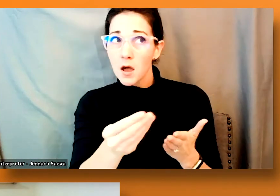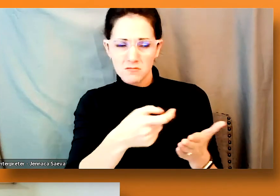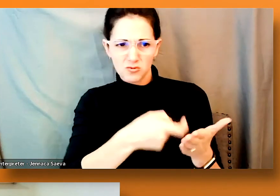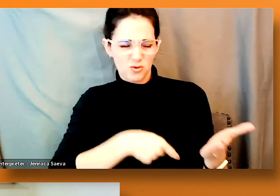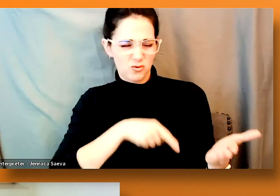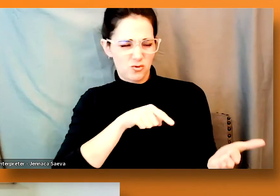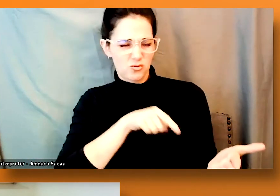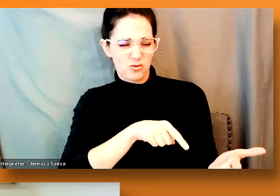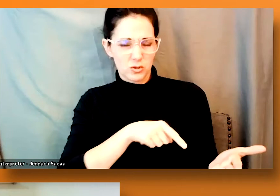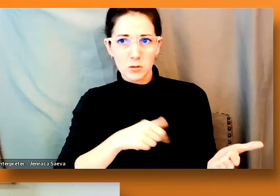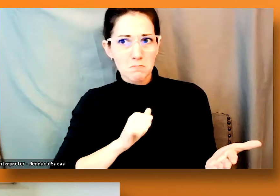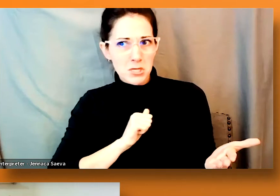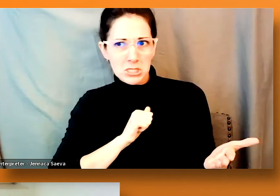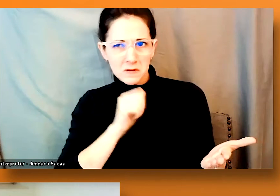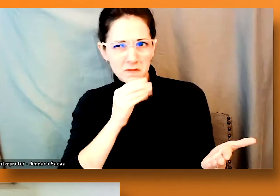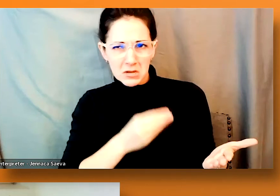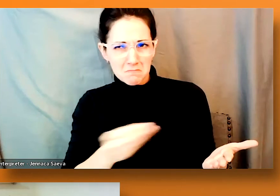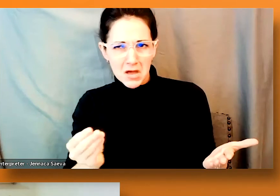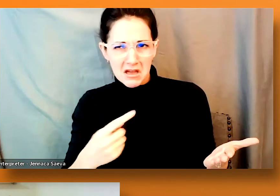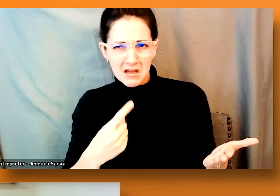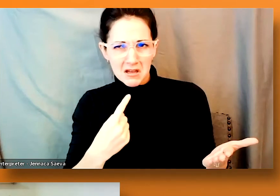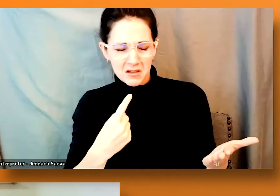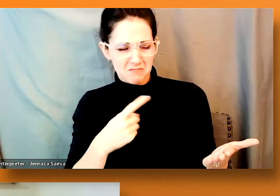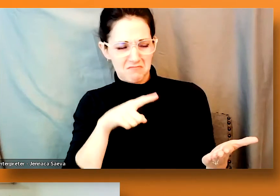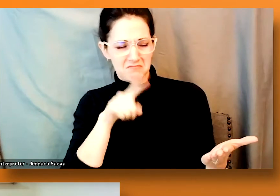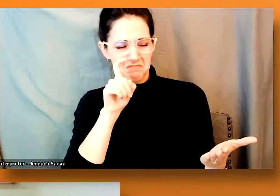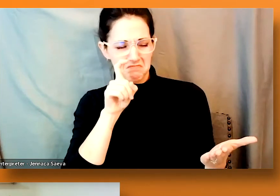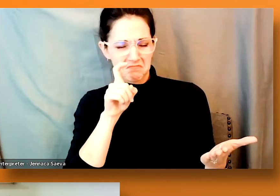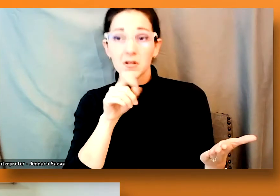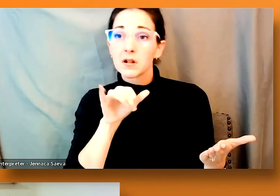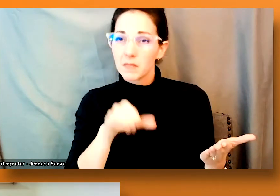but you didn't buy equipment, that's where we see a lot of the errors.